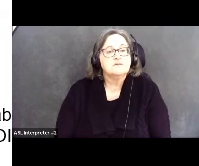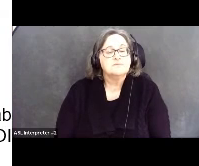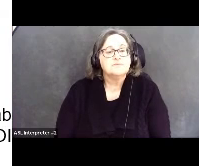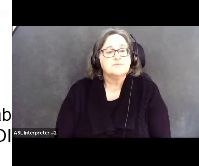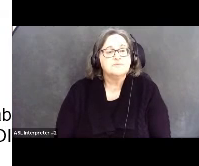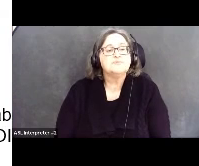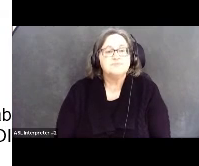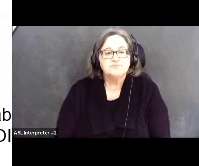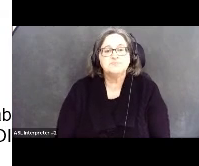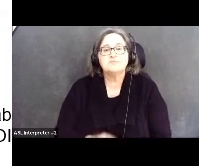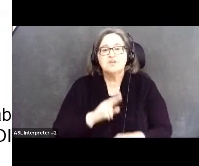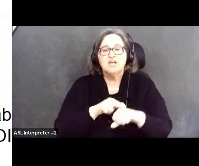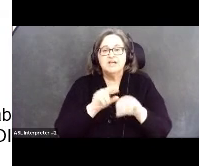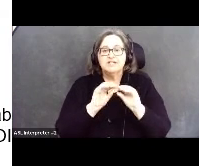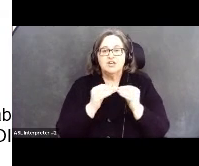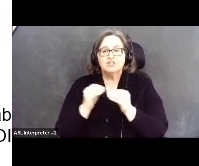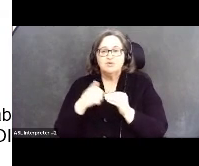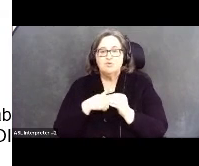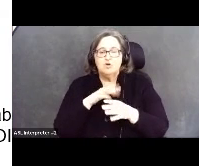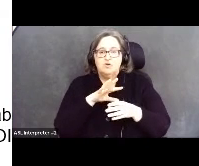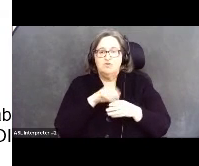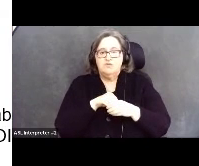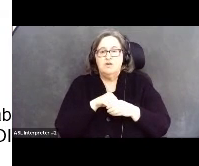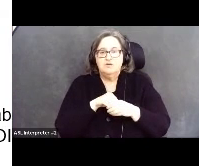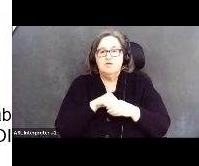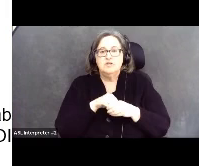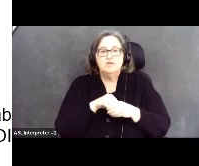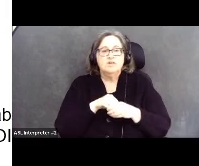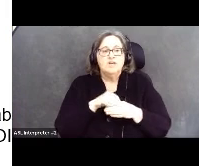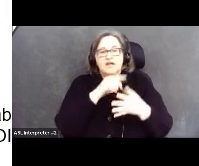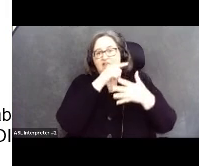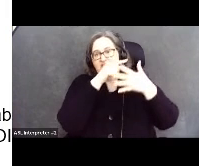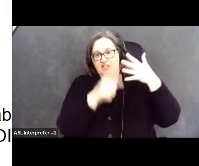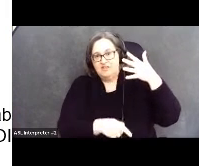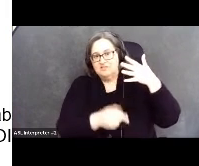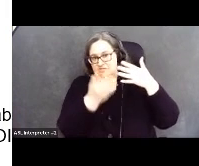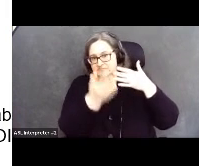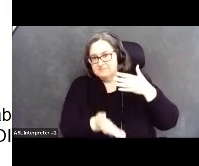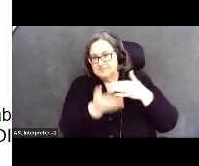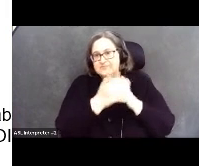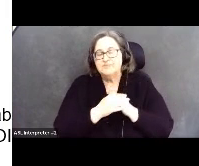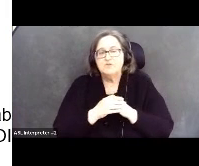So the National Organizations that were involved with this are these that are listed here. This